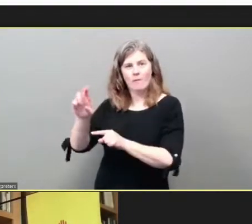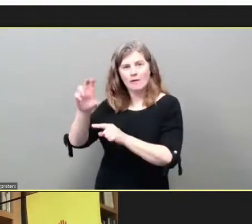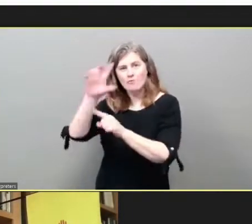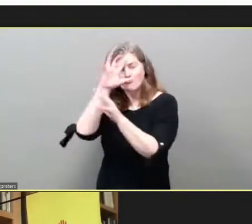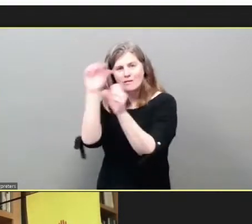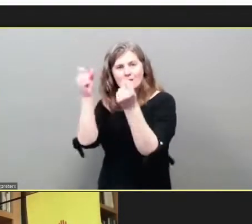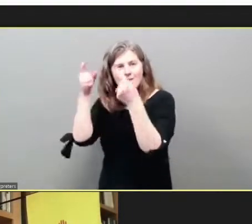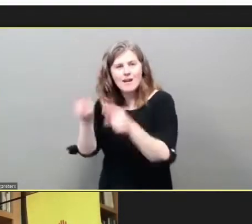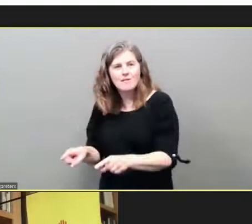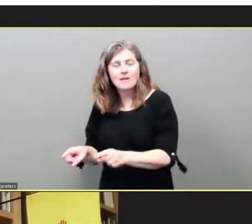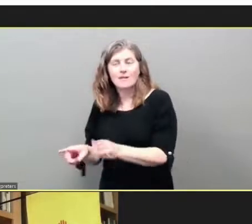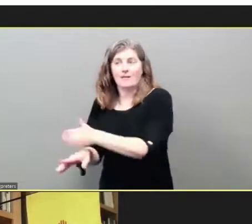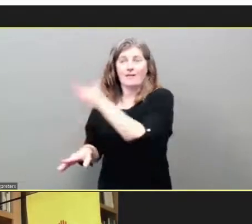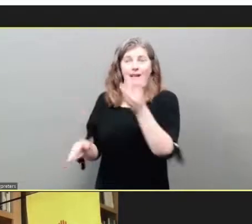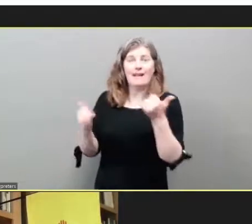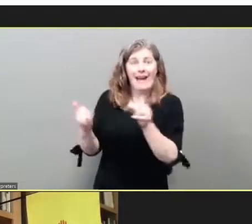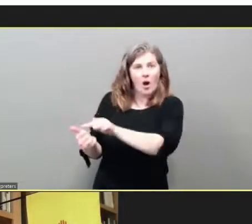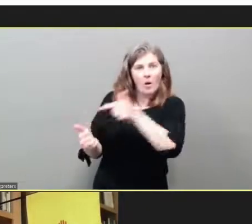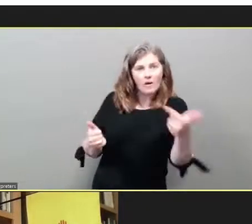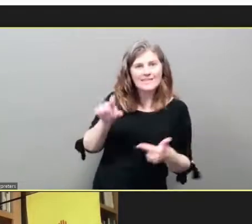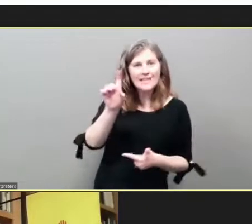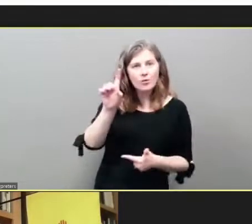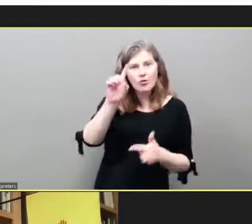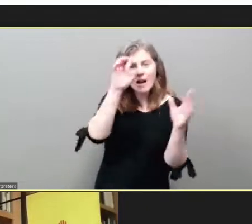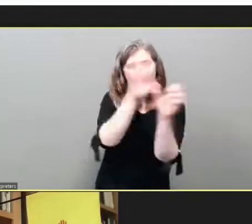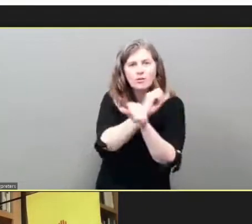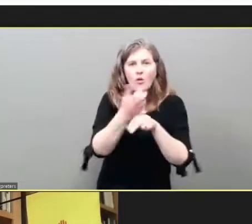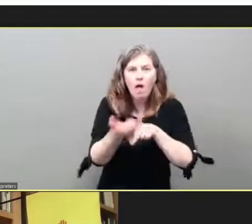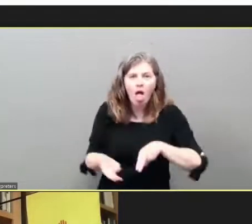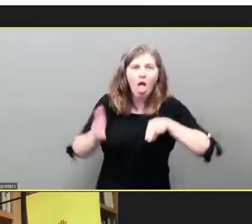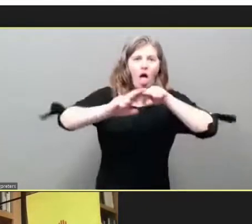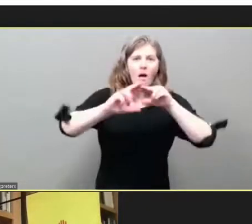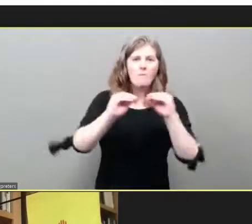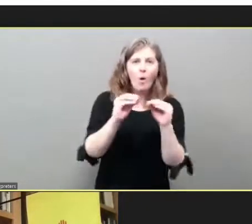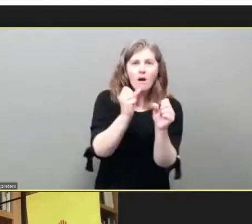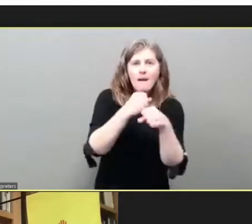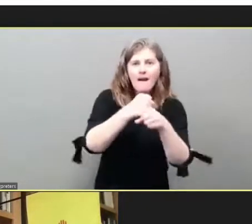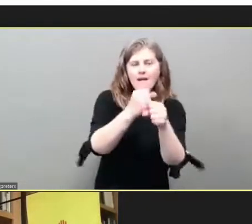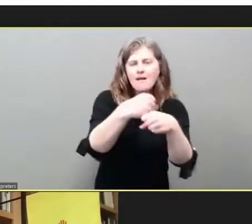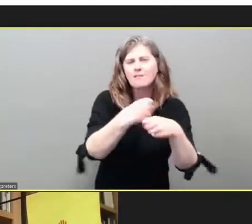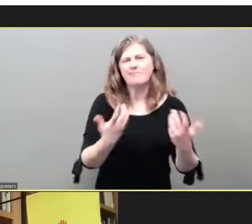Democratic president that's increased production further. So like this issue,